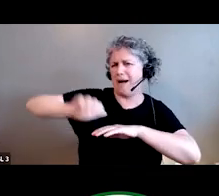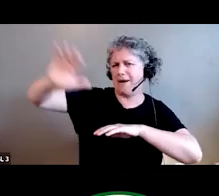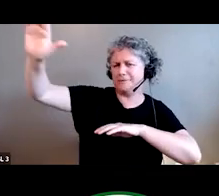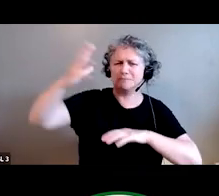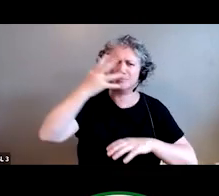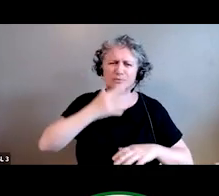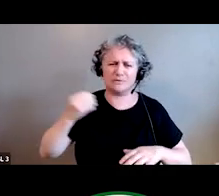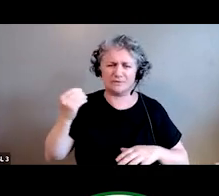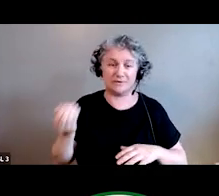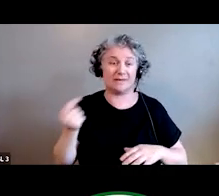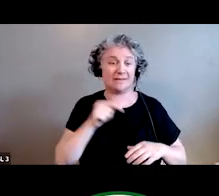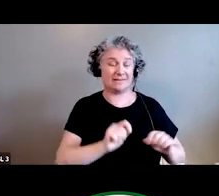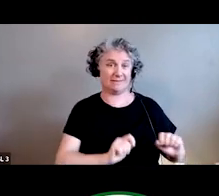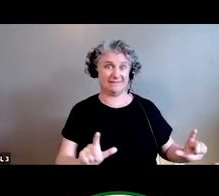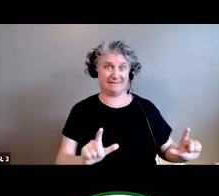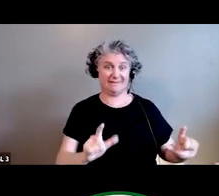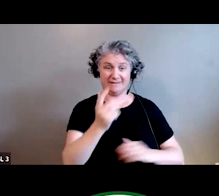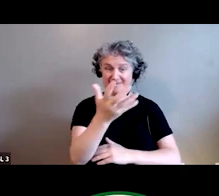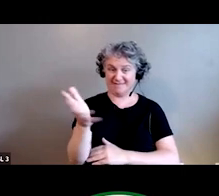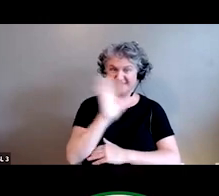at the camel Nordic Center Provincial Park.